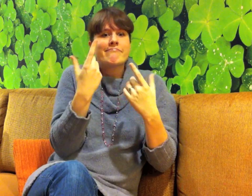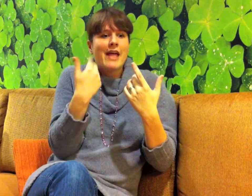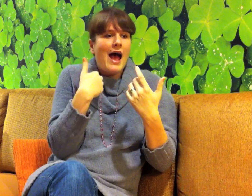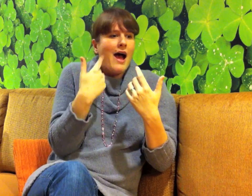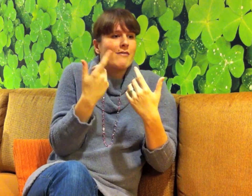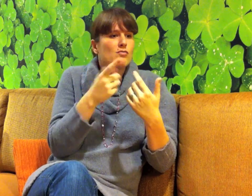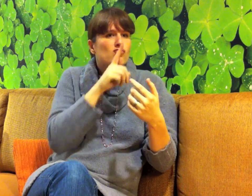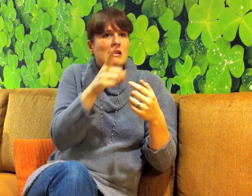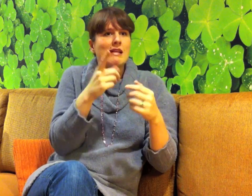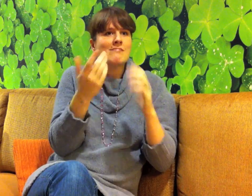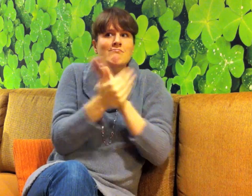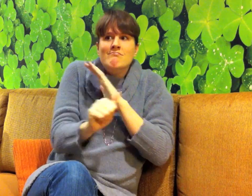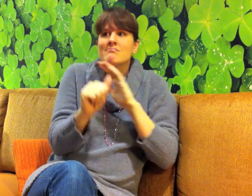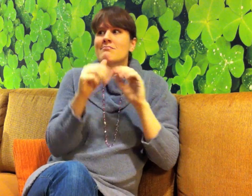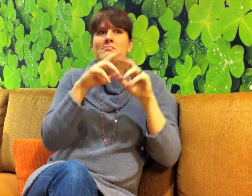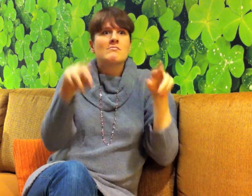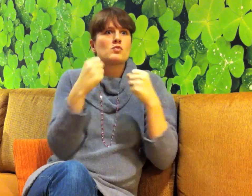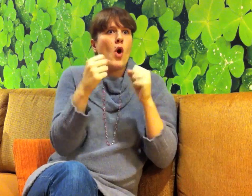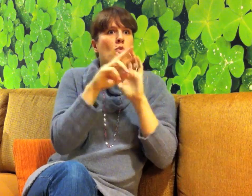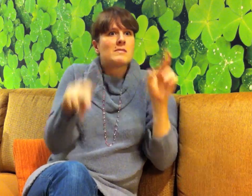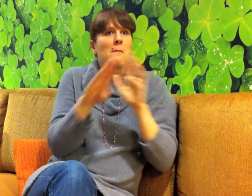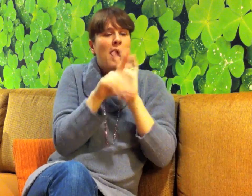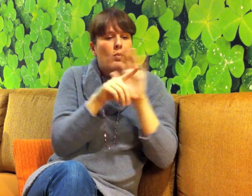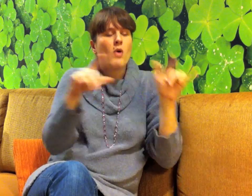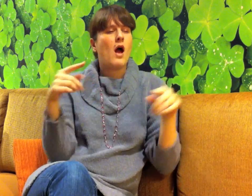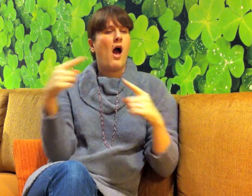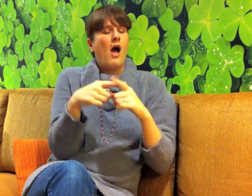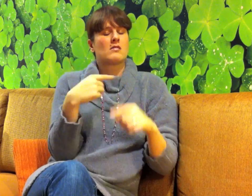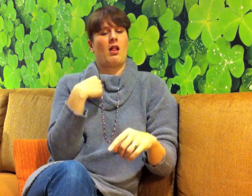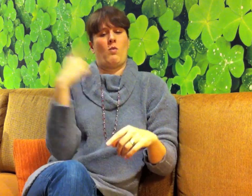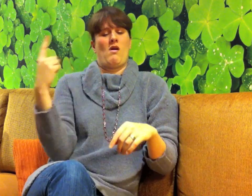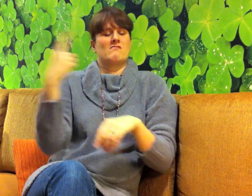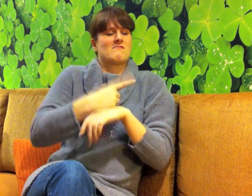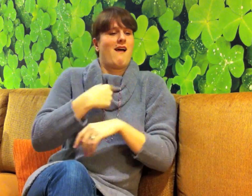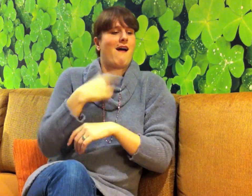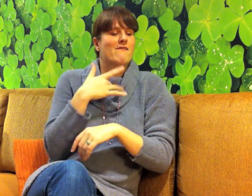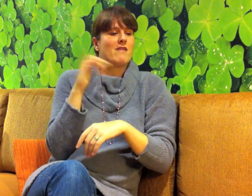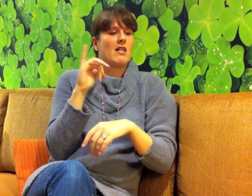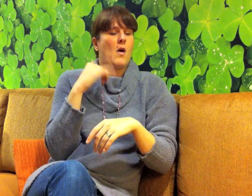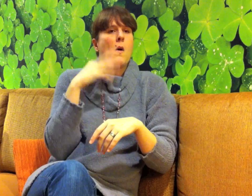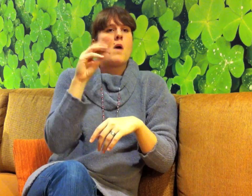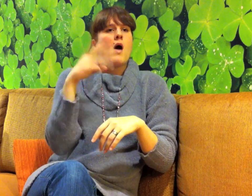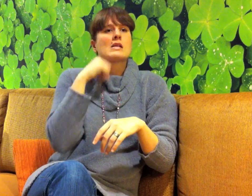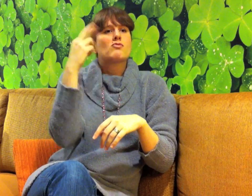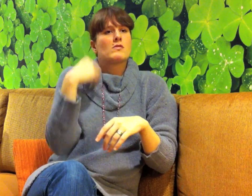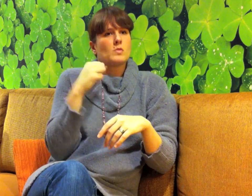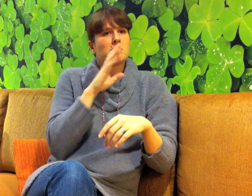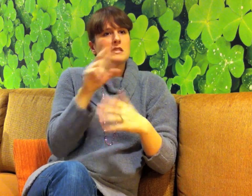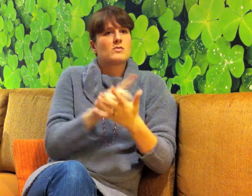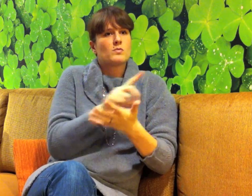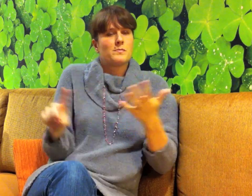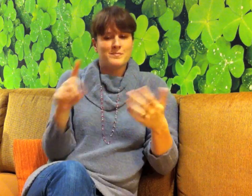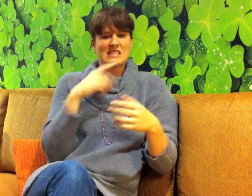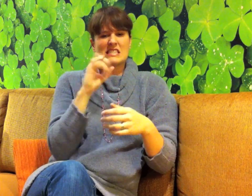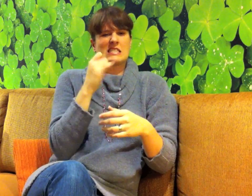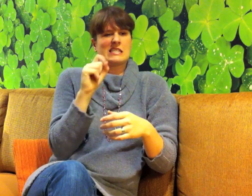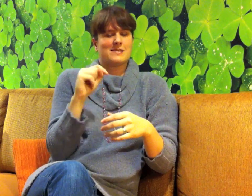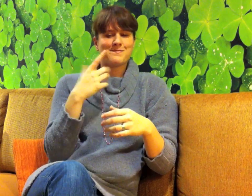the real qualifications nor strong resume, background until one day I realized I was being discriminatory, sexist.